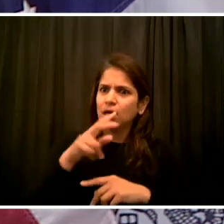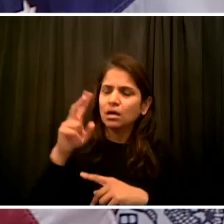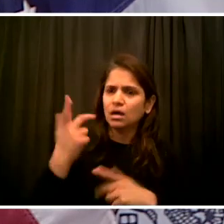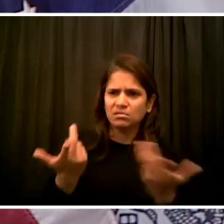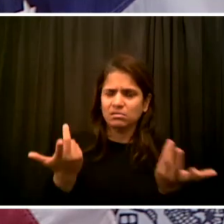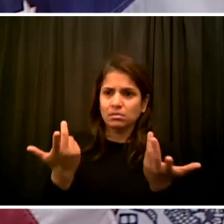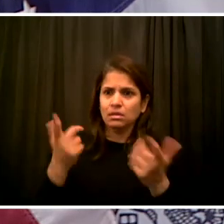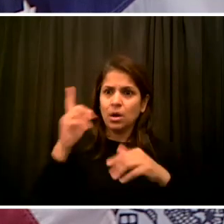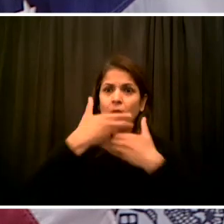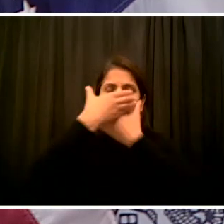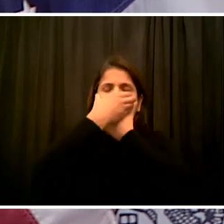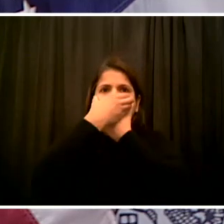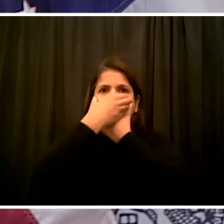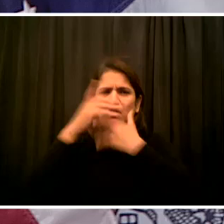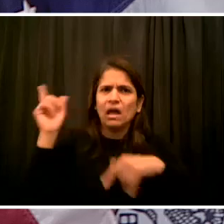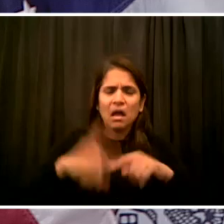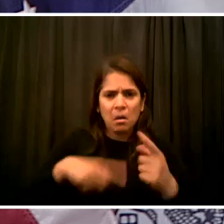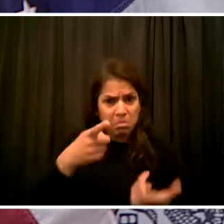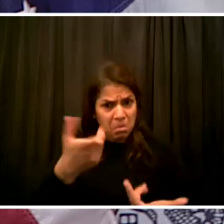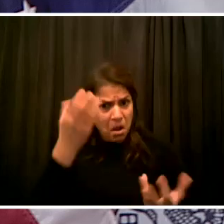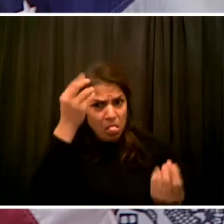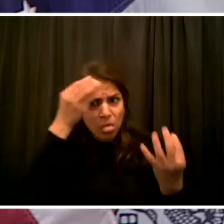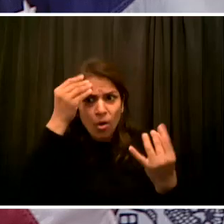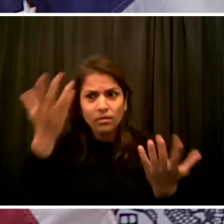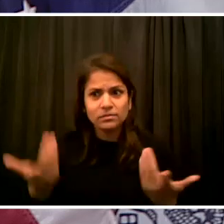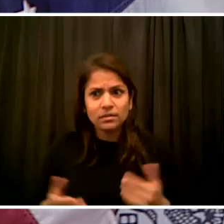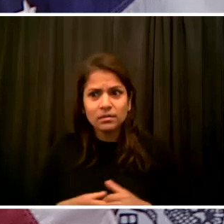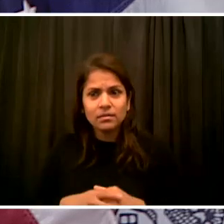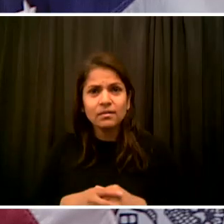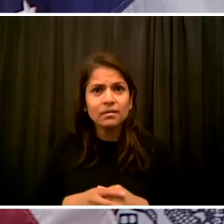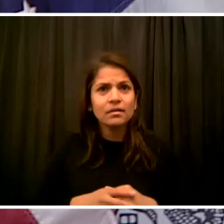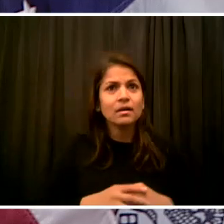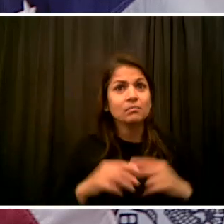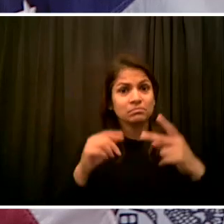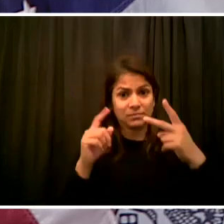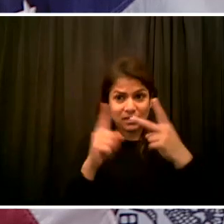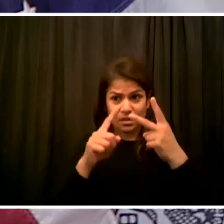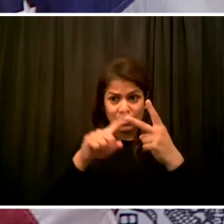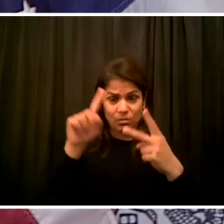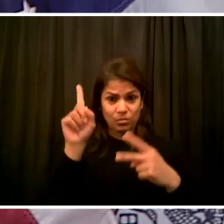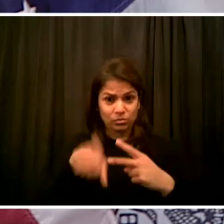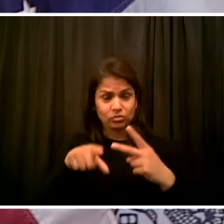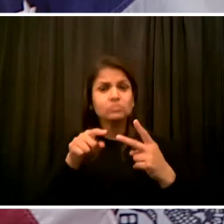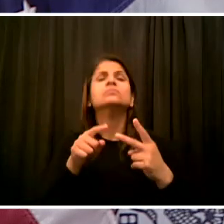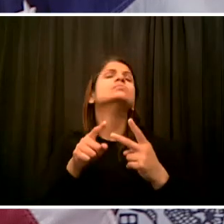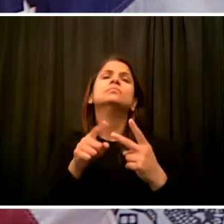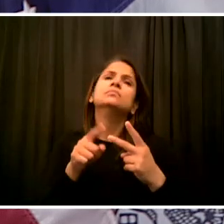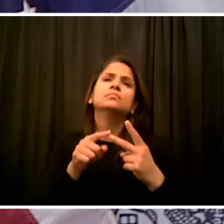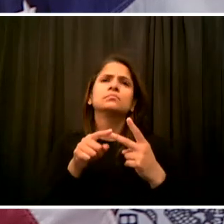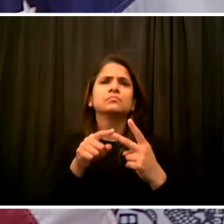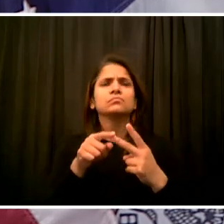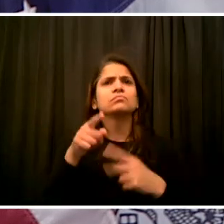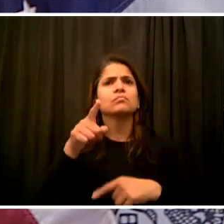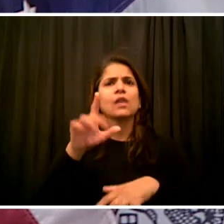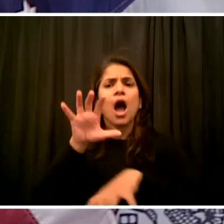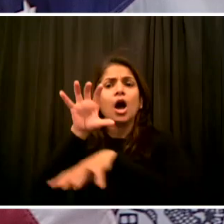AND I ALSO WANTED TO SEE IF YOU WOULD ADDRESS THE FACT THAT THE NEW YORK CITY